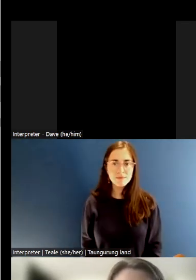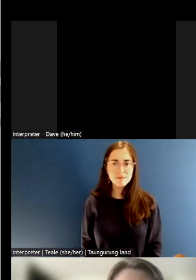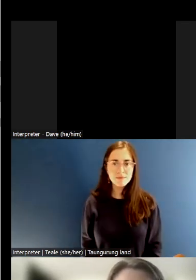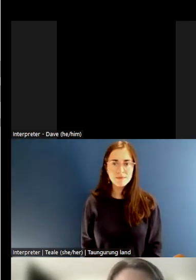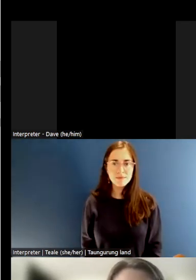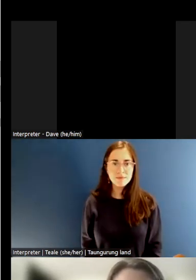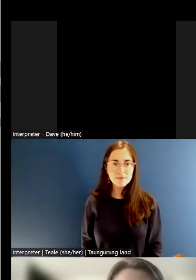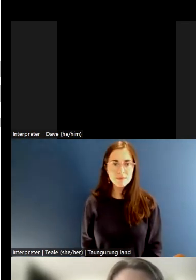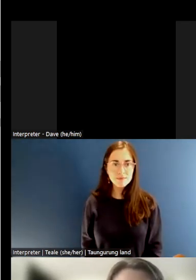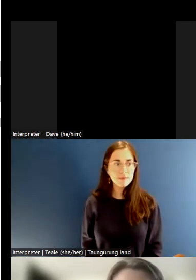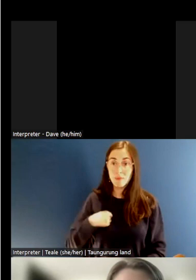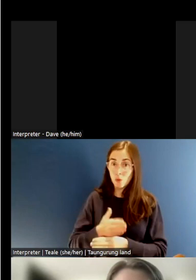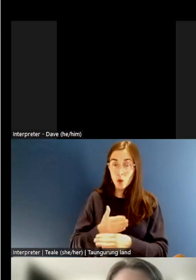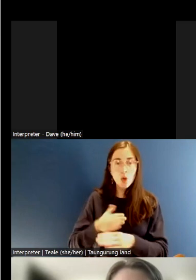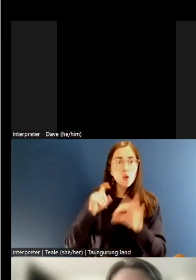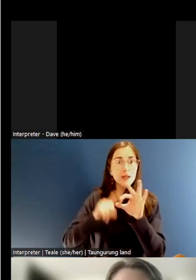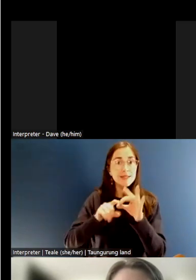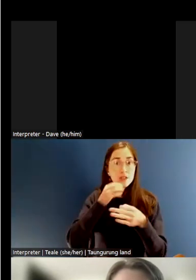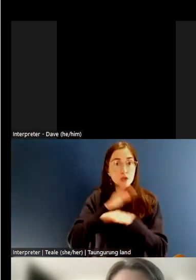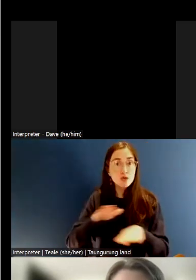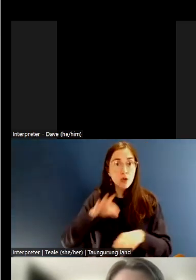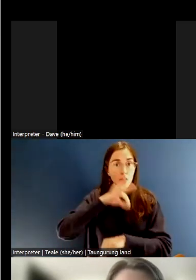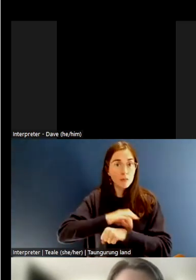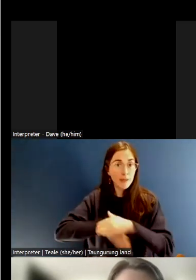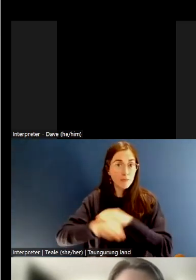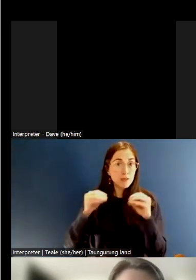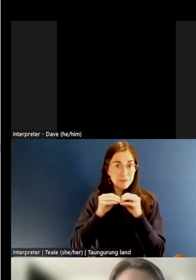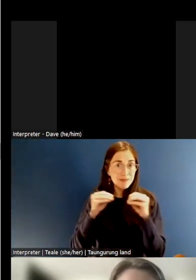So I work at the Queensland Children's Hospital in Brisbane.